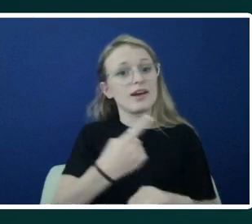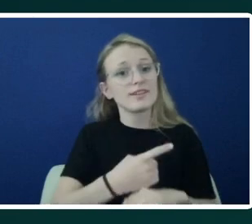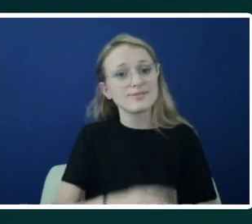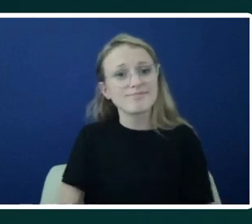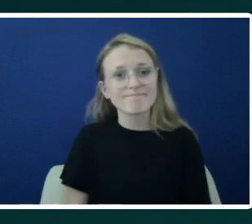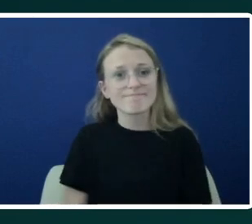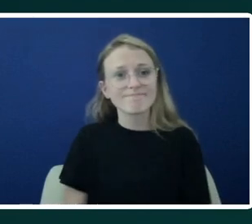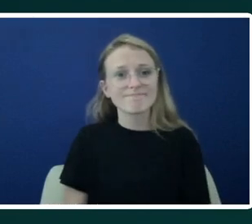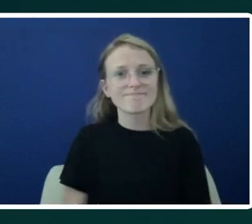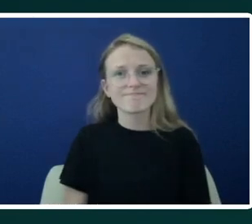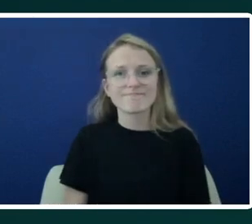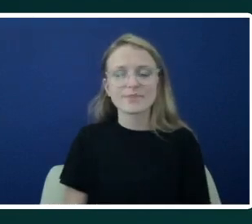Elizabeth Dale-Deines: That's such another interesting,